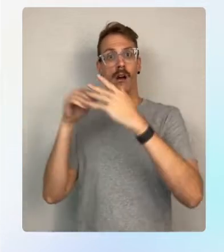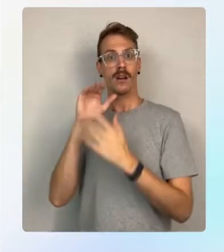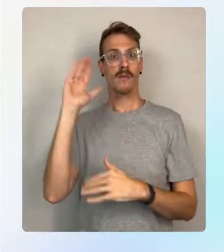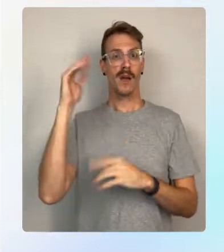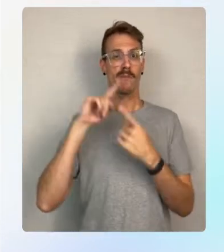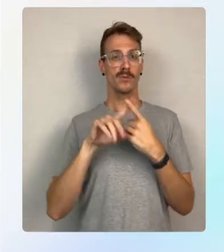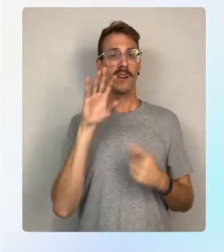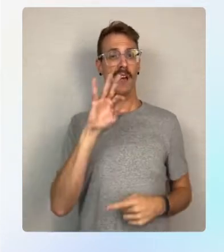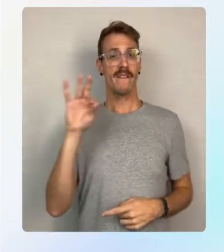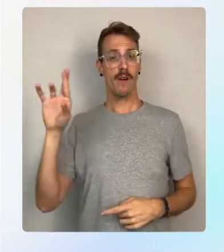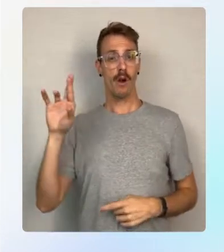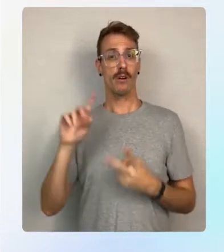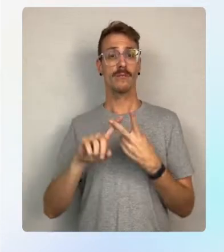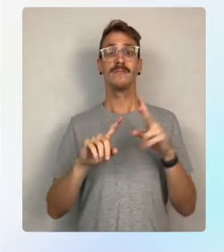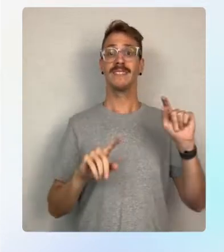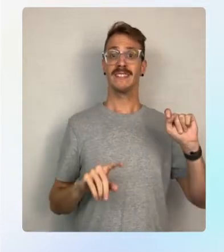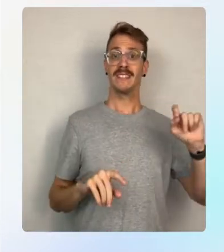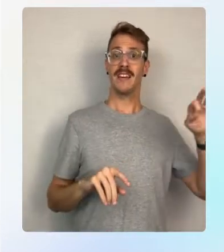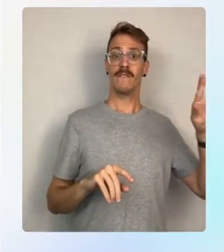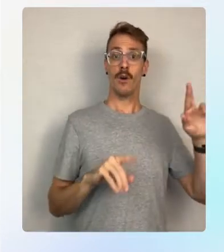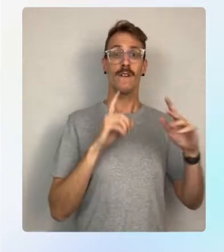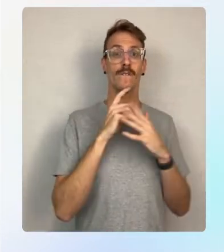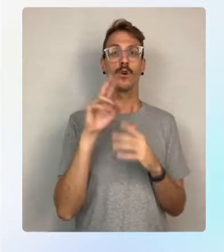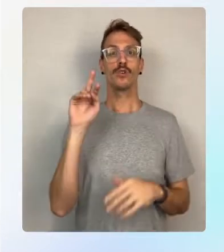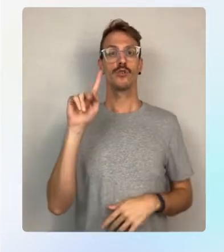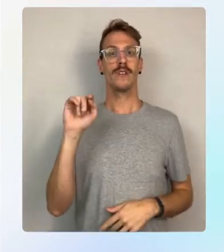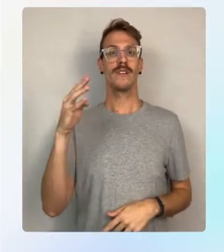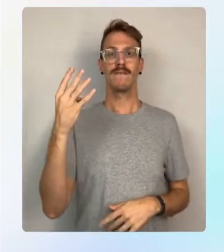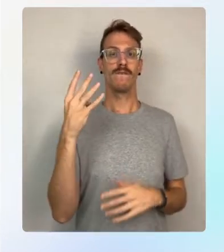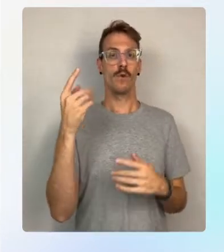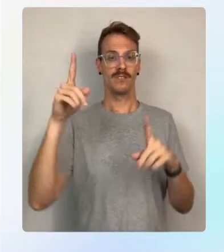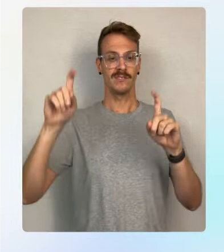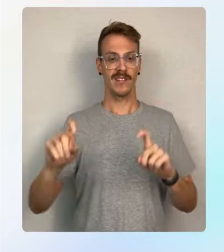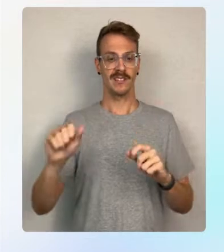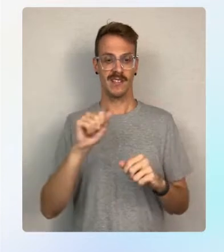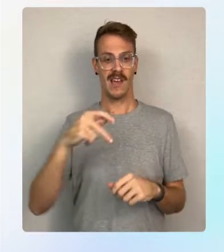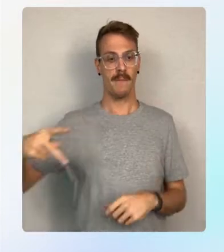between FFR and ETFR in UE4 test application.